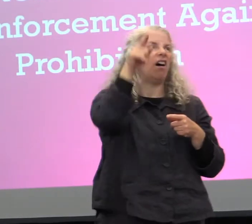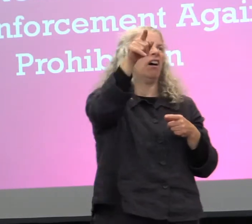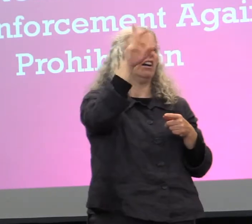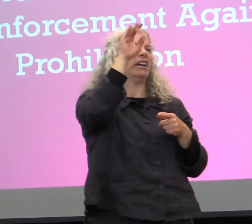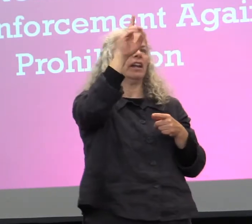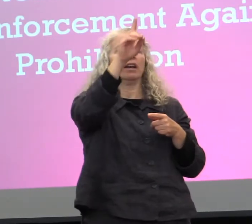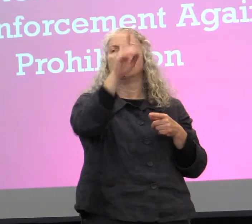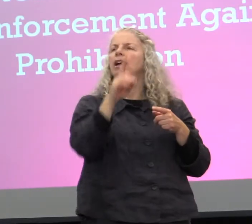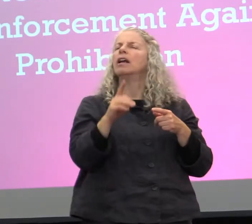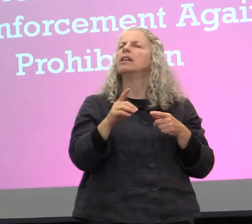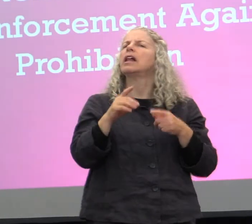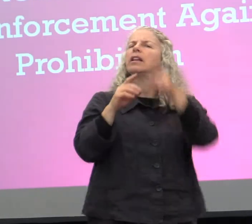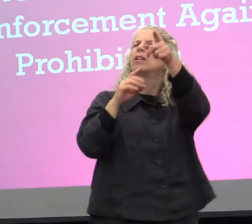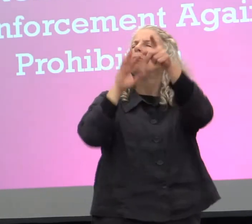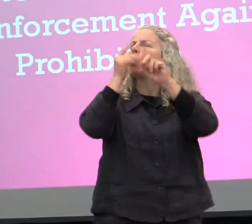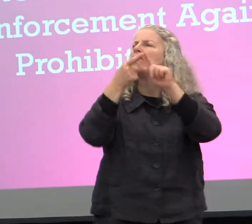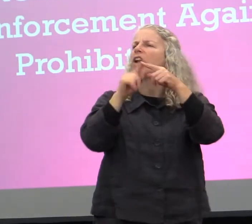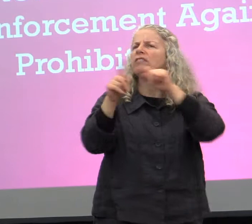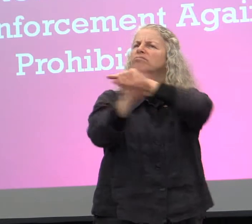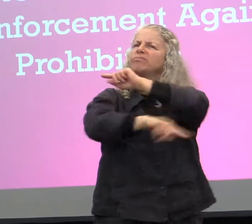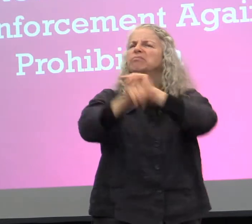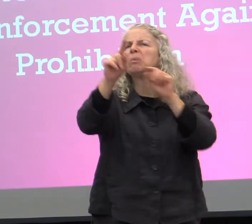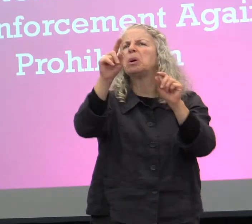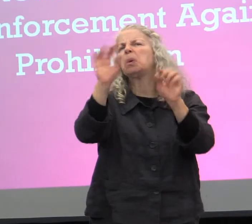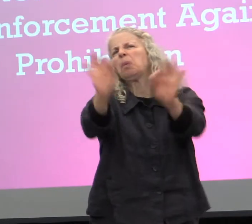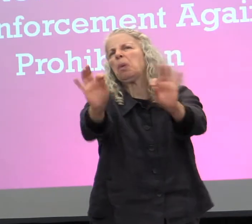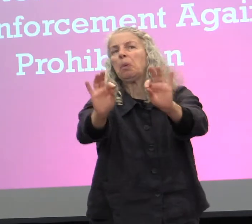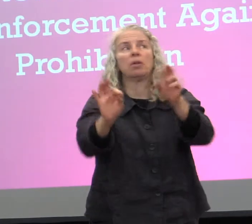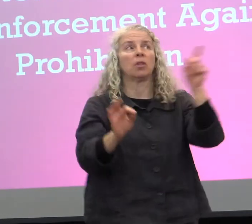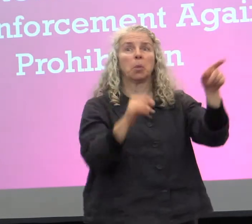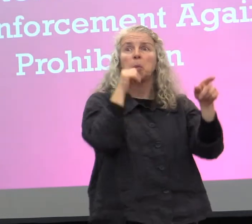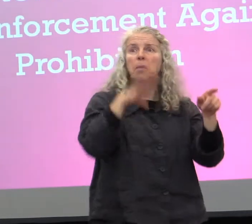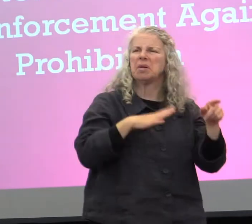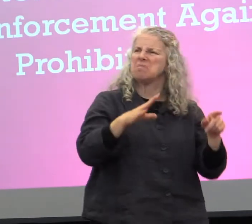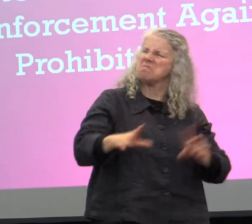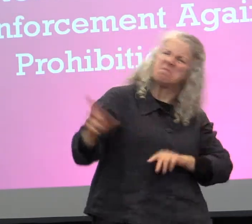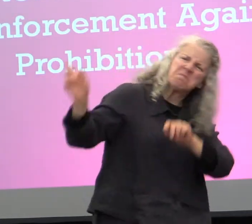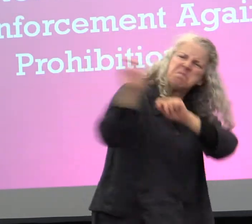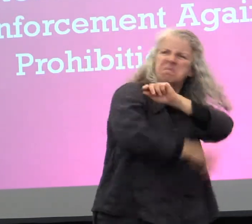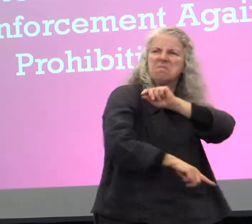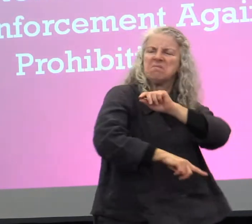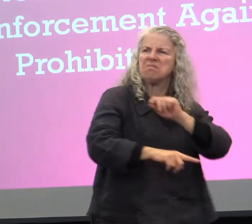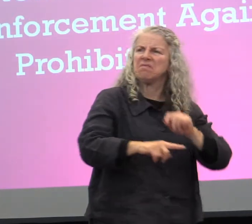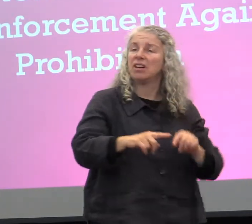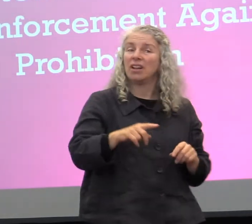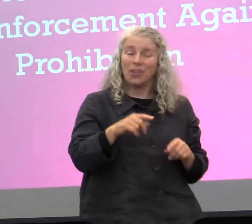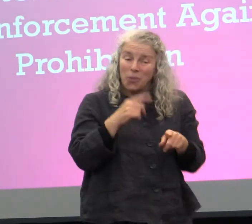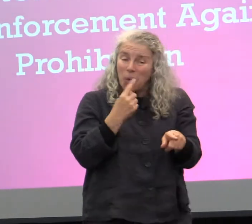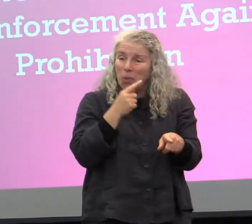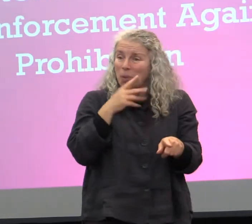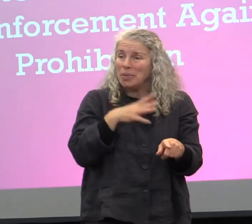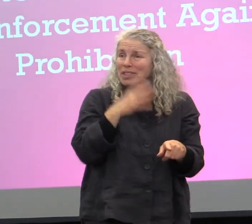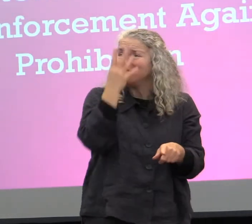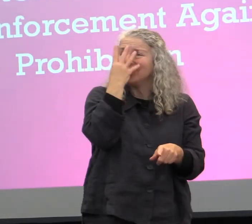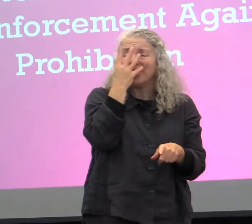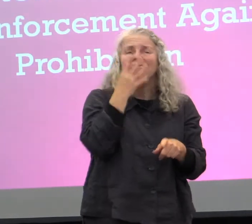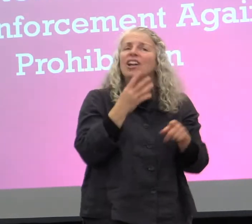We had one young woman who was in prison who had nothing to do with her boyfriend's drug dealing,